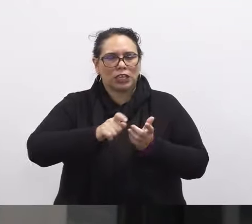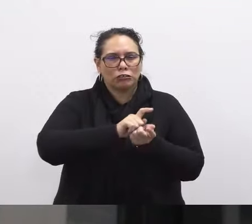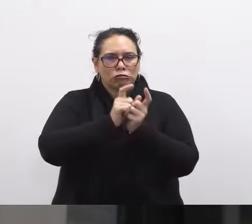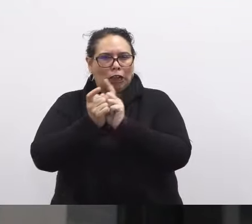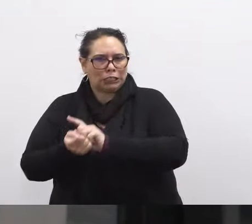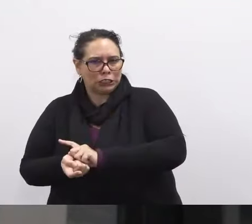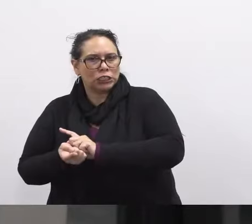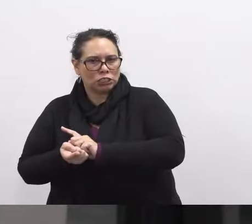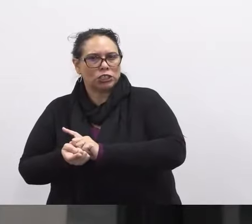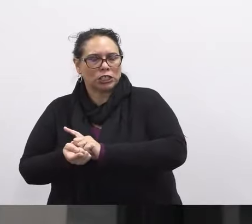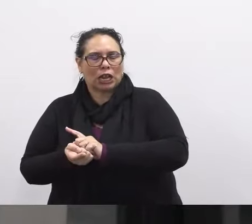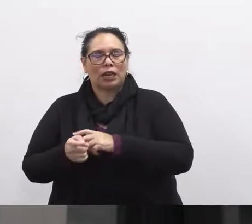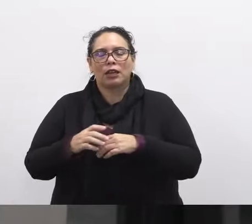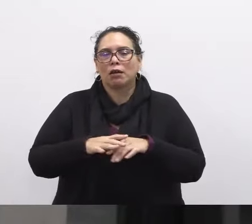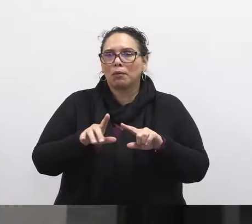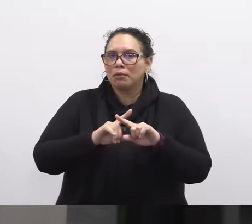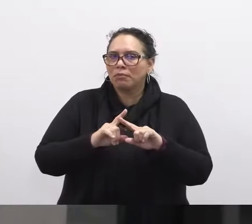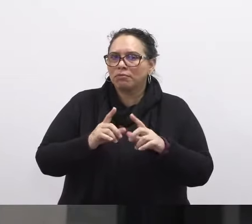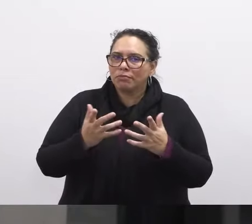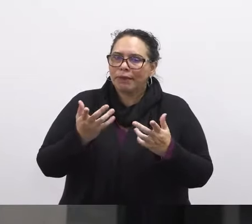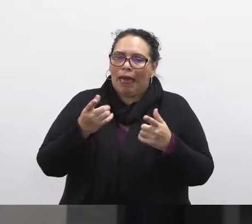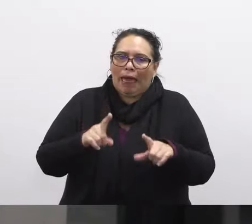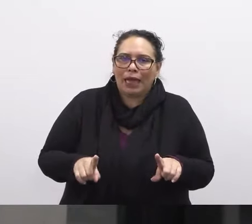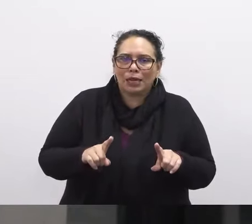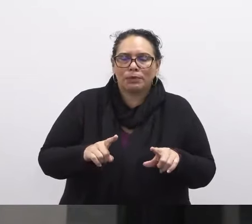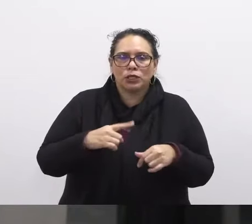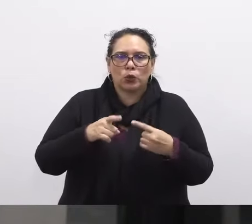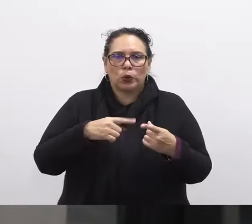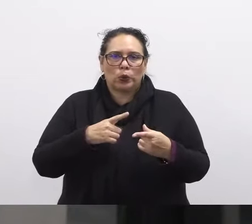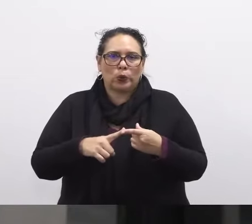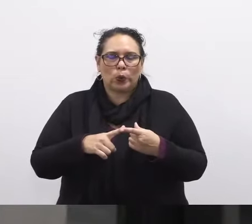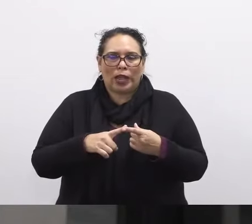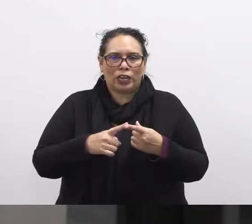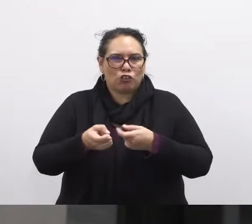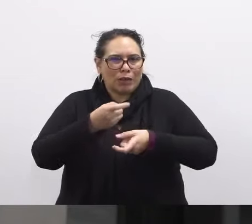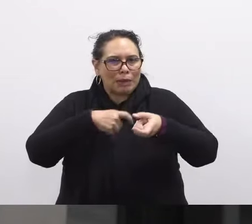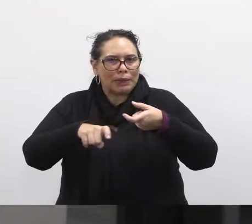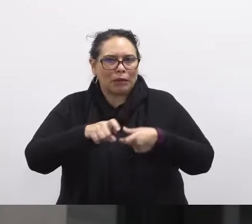That's inevitable when replacing obsolete equipment. There is even less doubt that the district will need